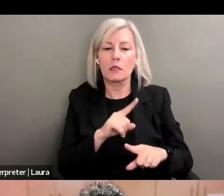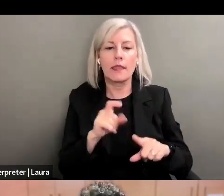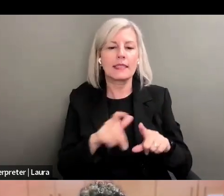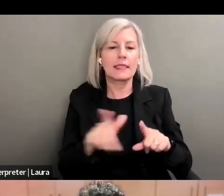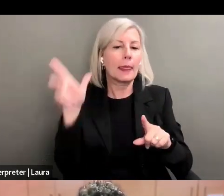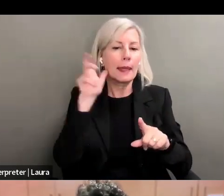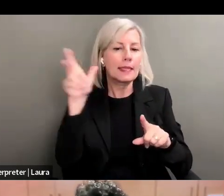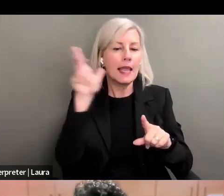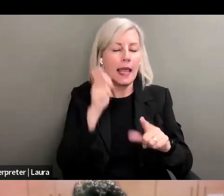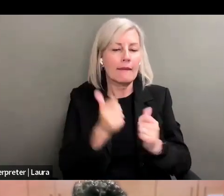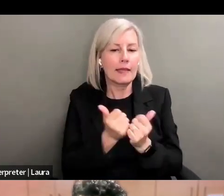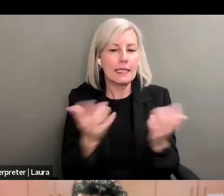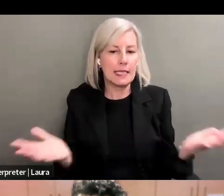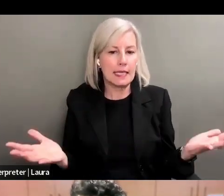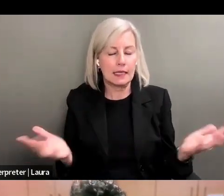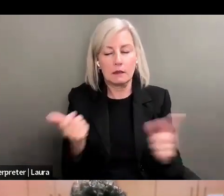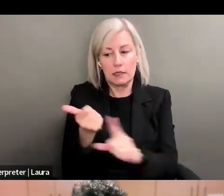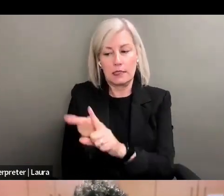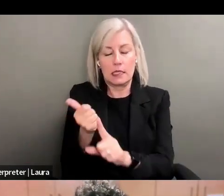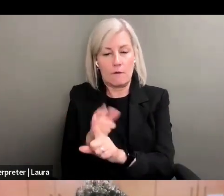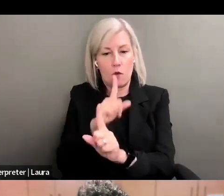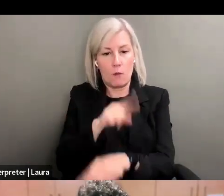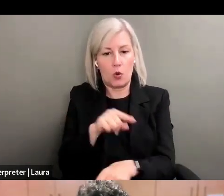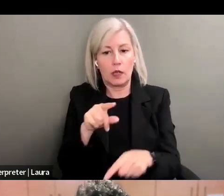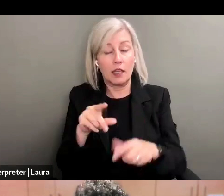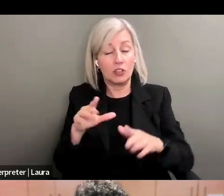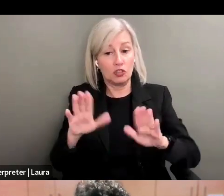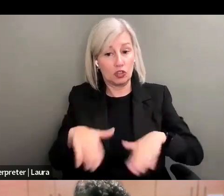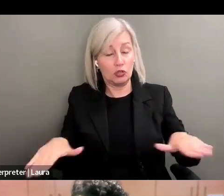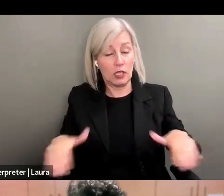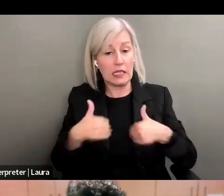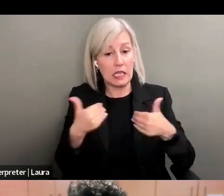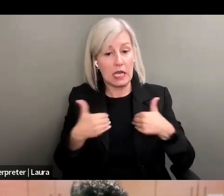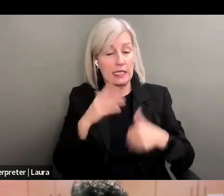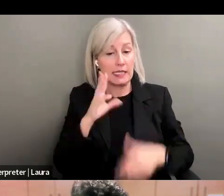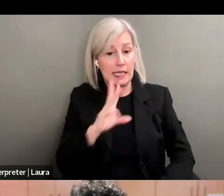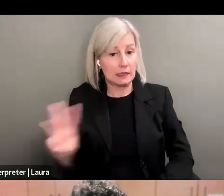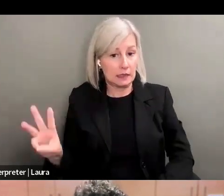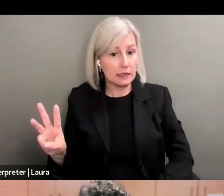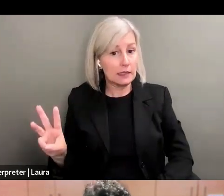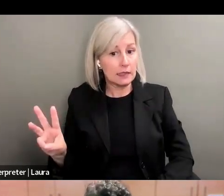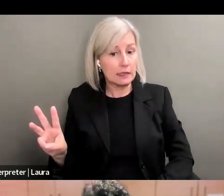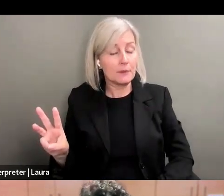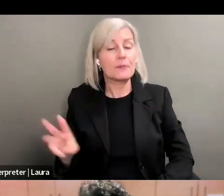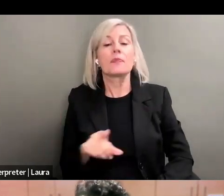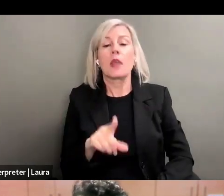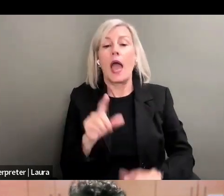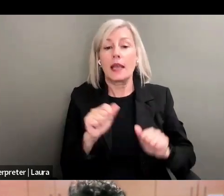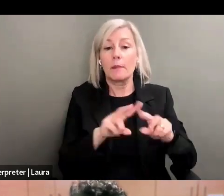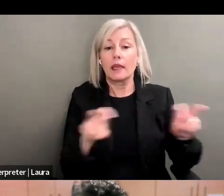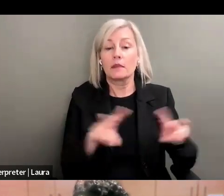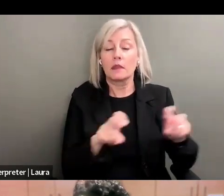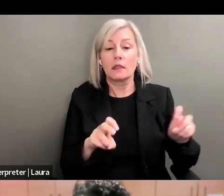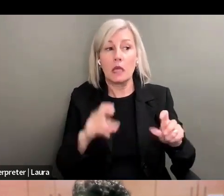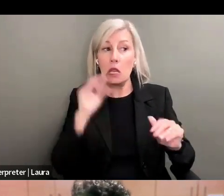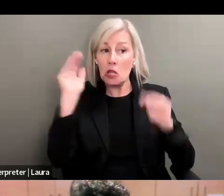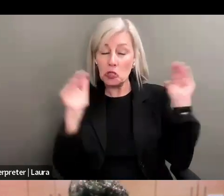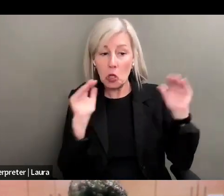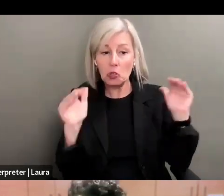patience via self-report in children as young as six years old and it can be assessed in adults or older children via the adult version.